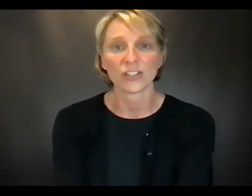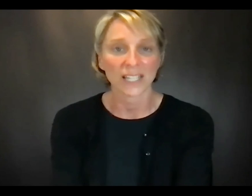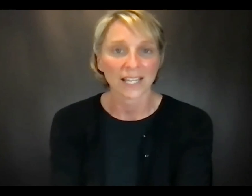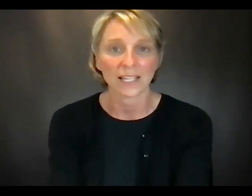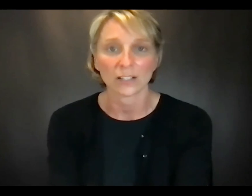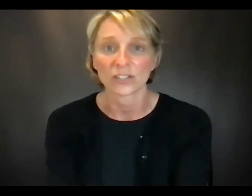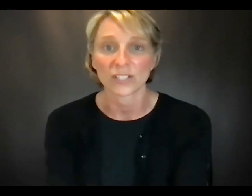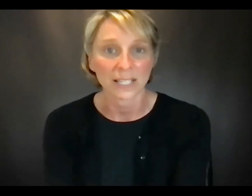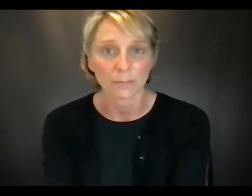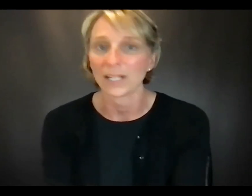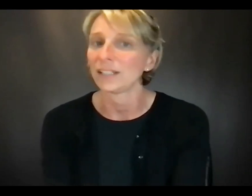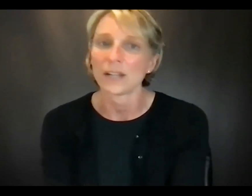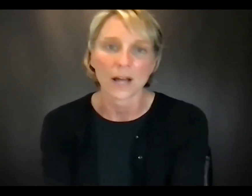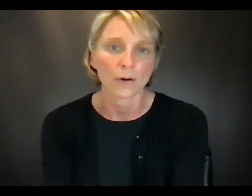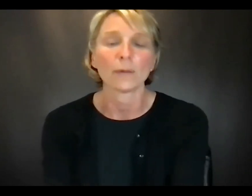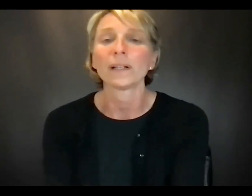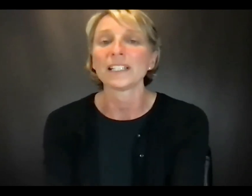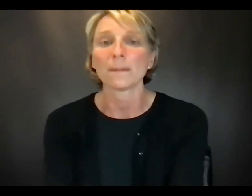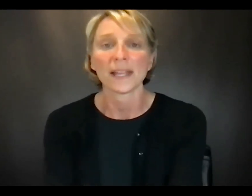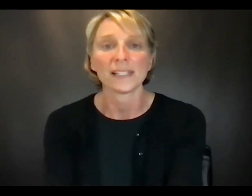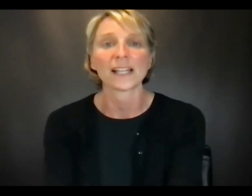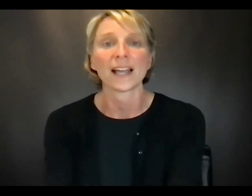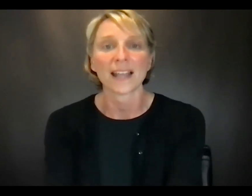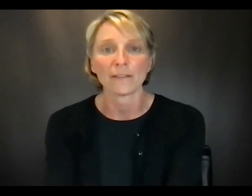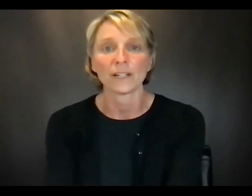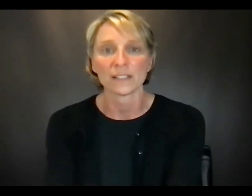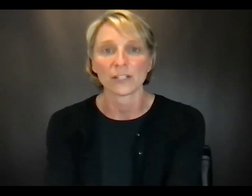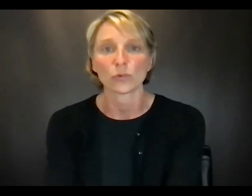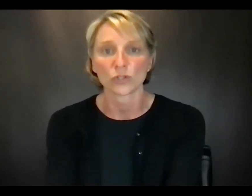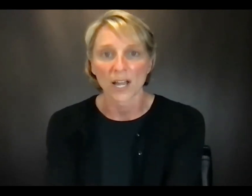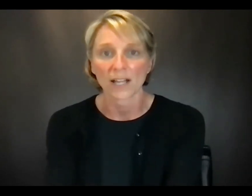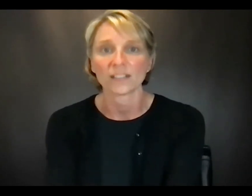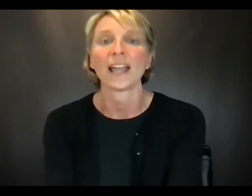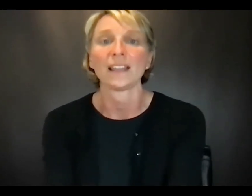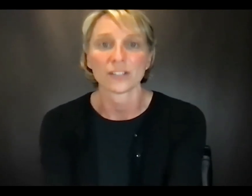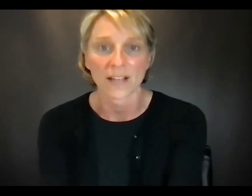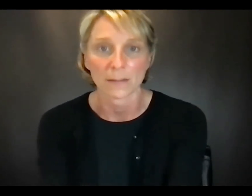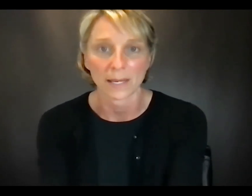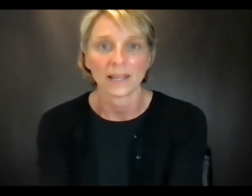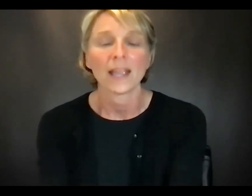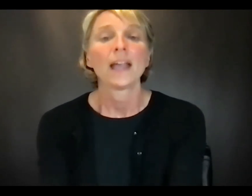can they learn to lip read? No. It really depends on every individual child and their development.